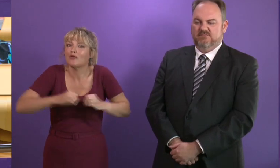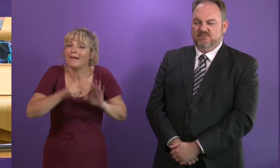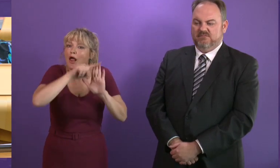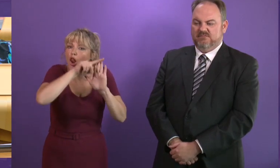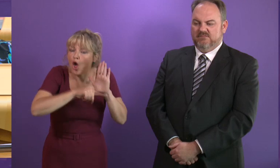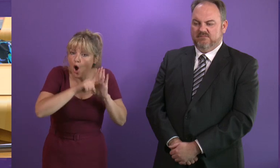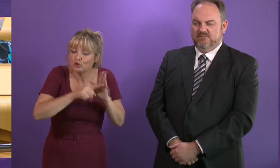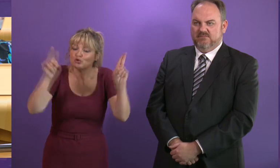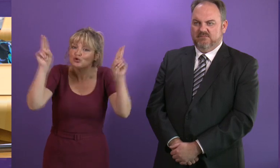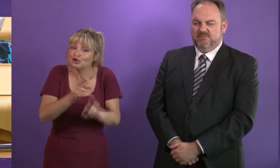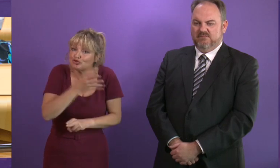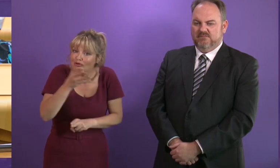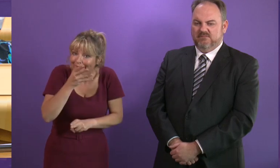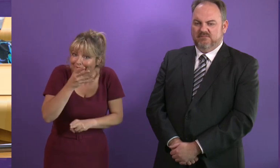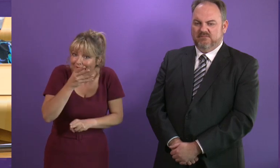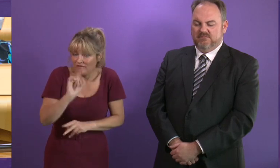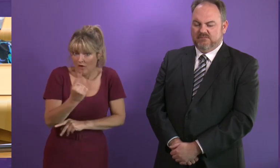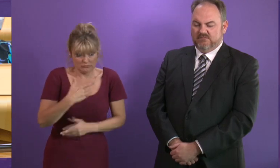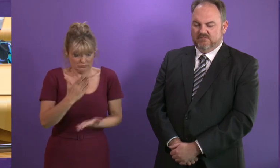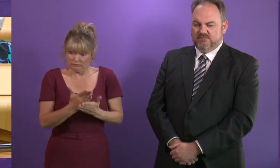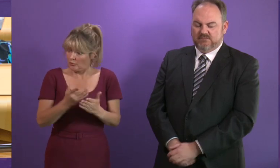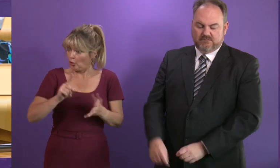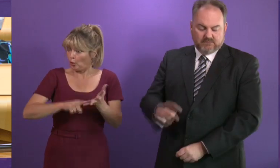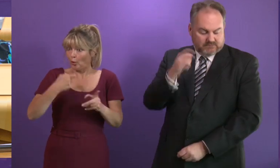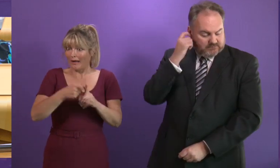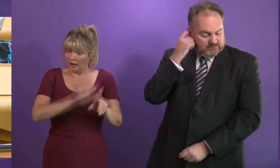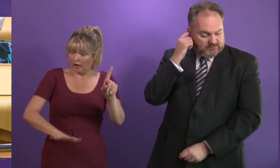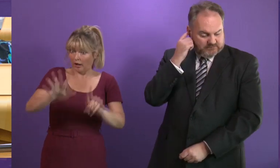limit anywhere in the United Kingdom. That is also an important part of road safety.